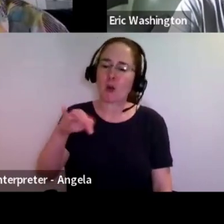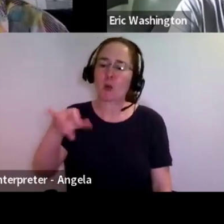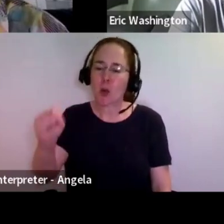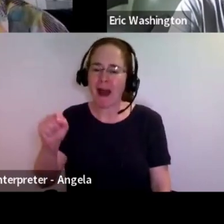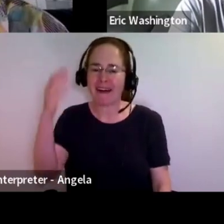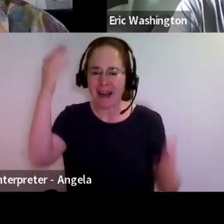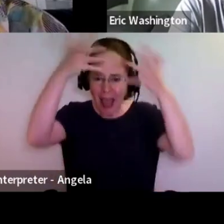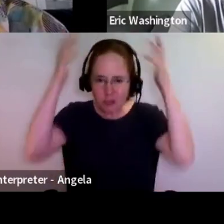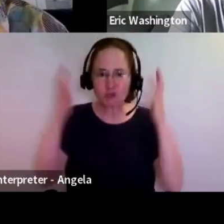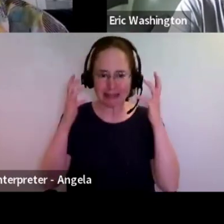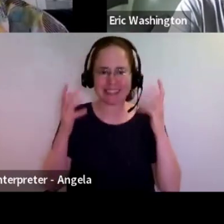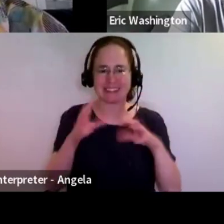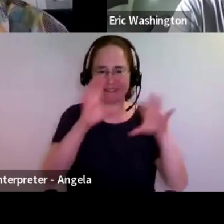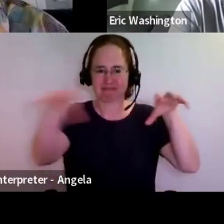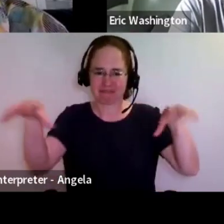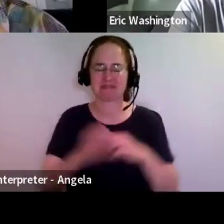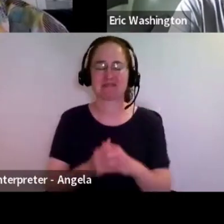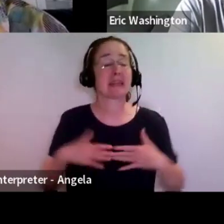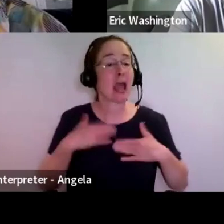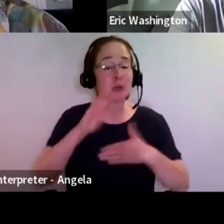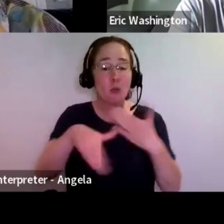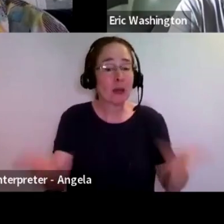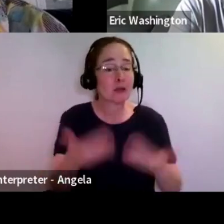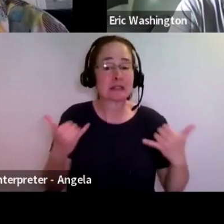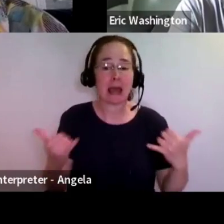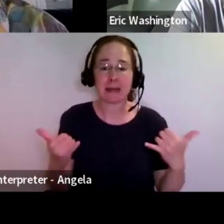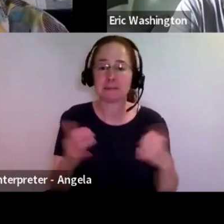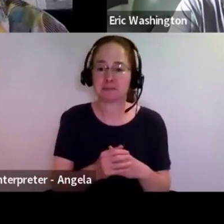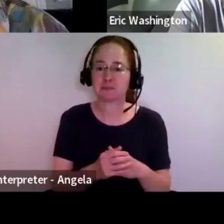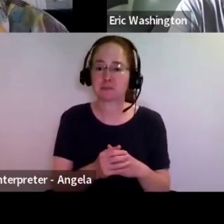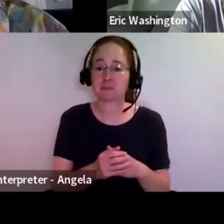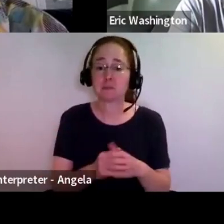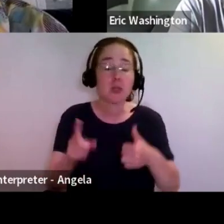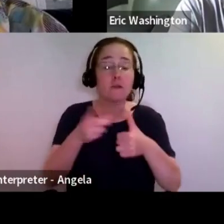happy to have all of you here today for this first part of our